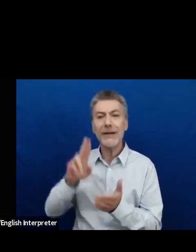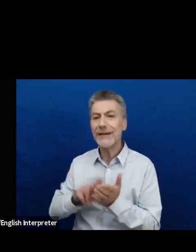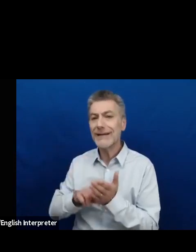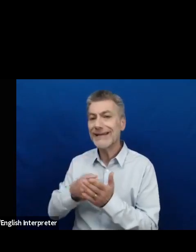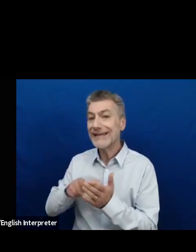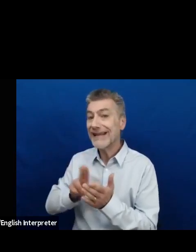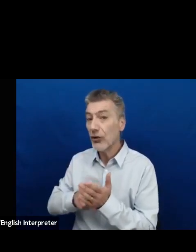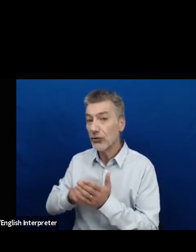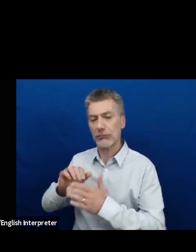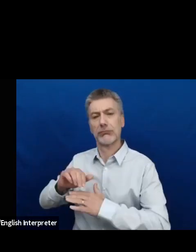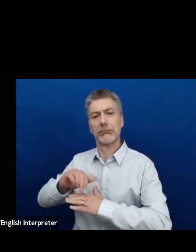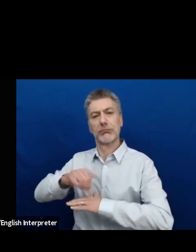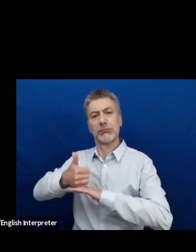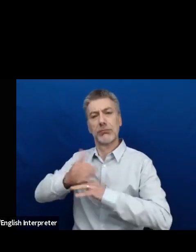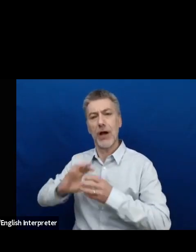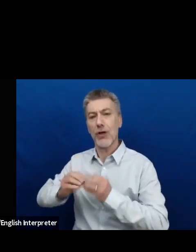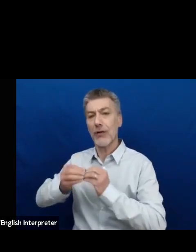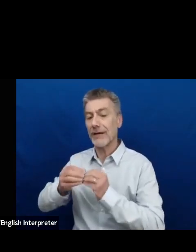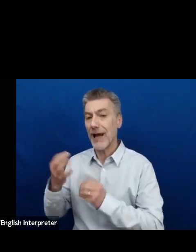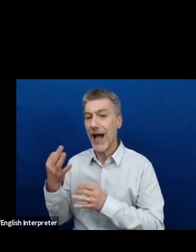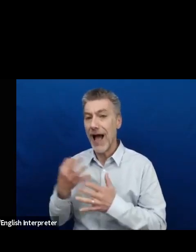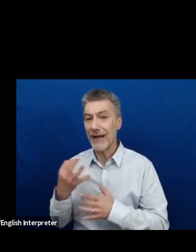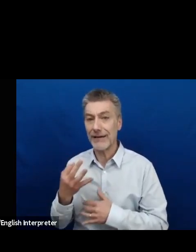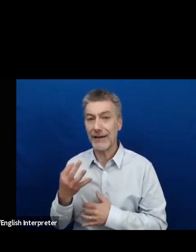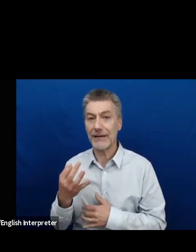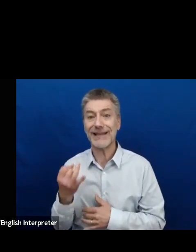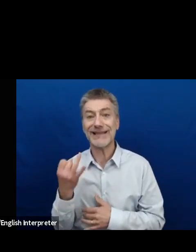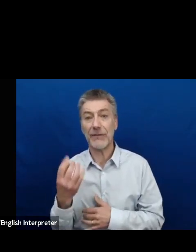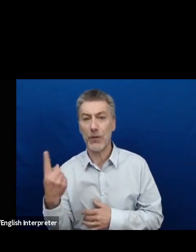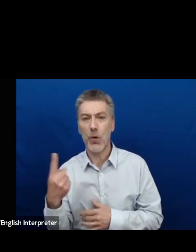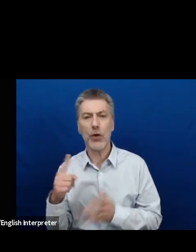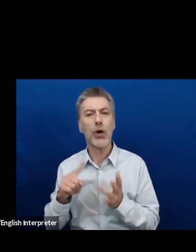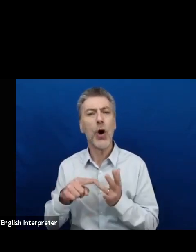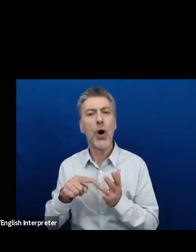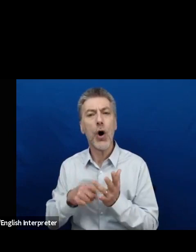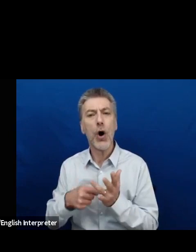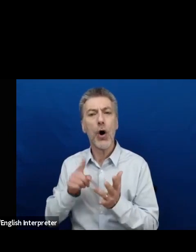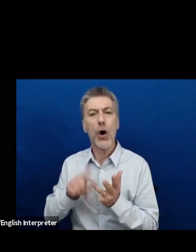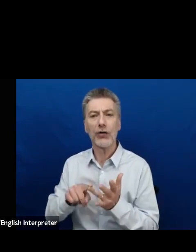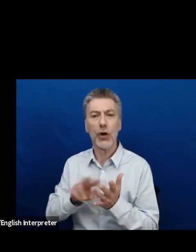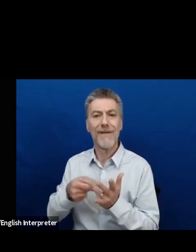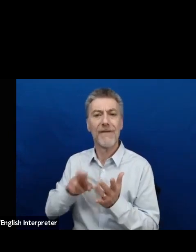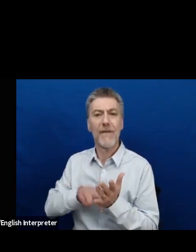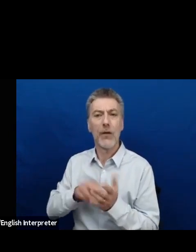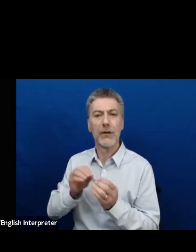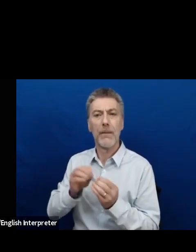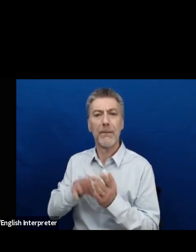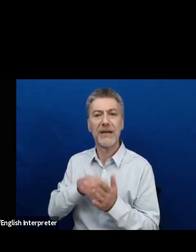affairs so all of this is to say that the territorial boundaries